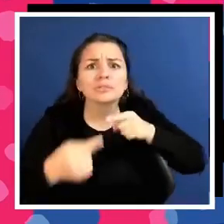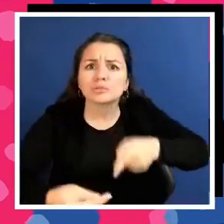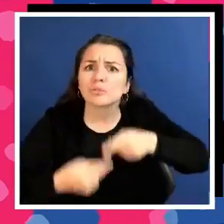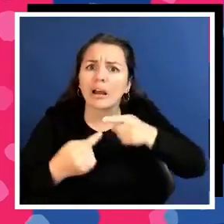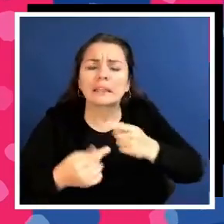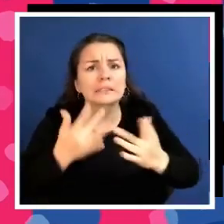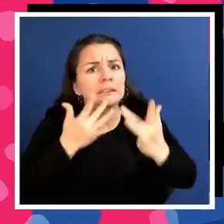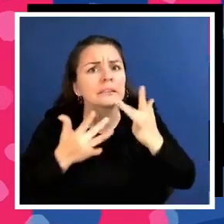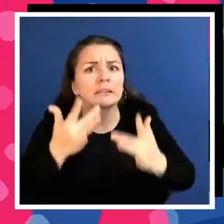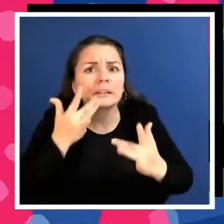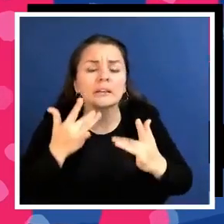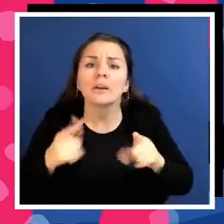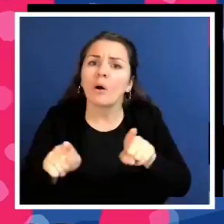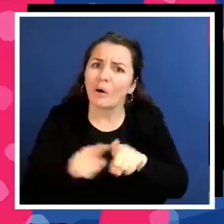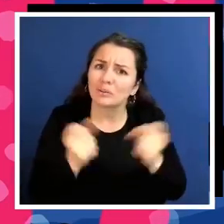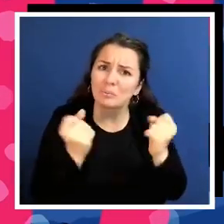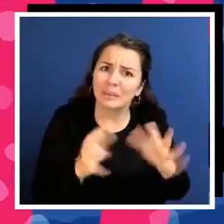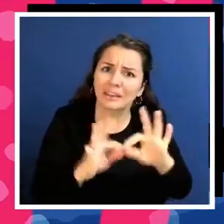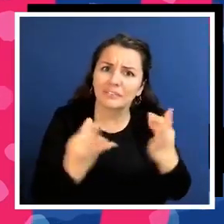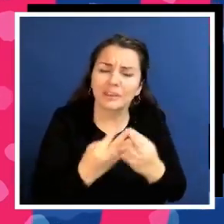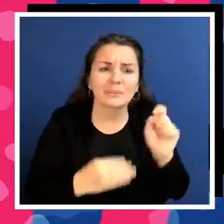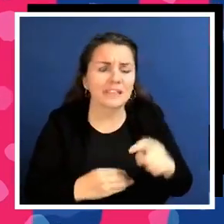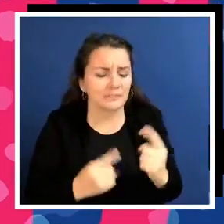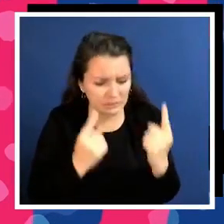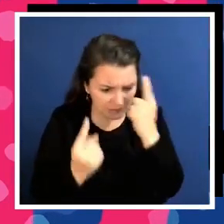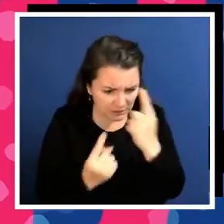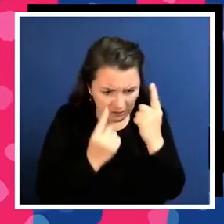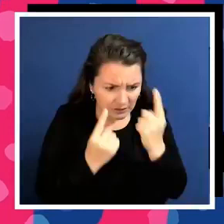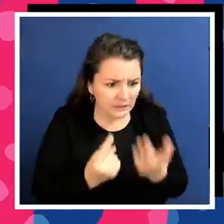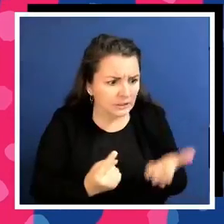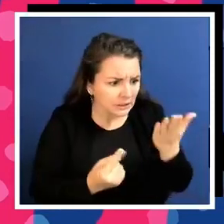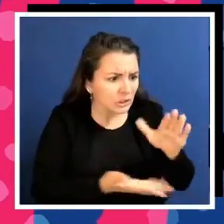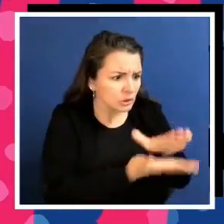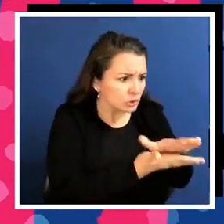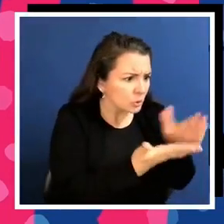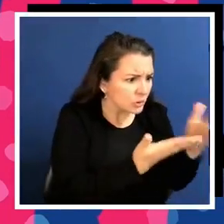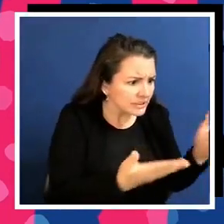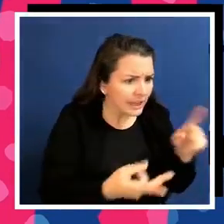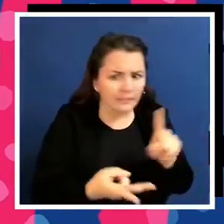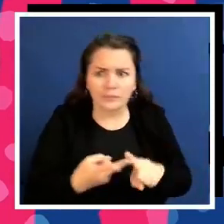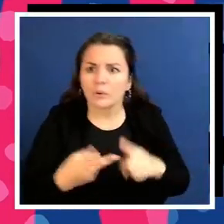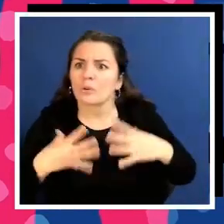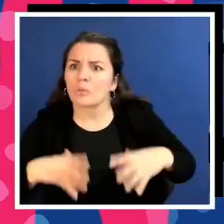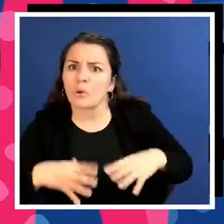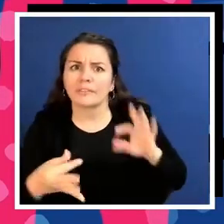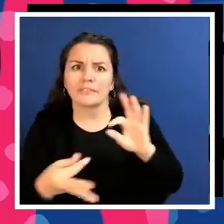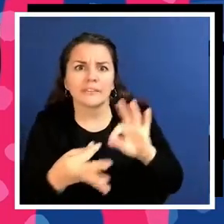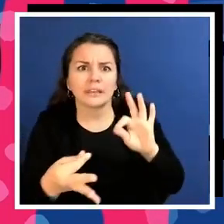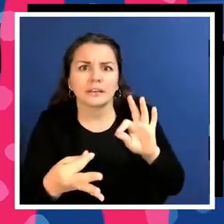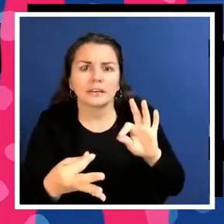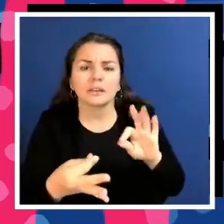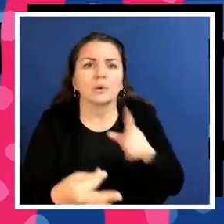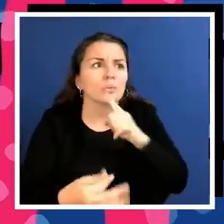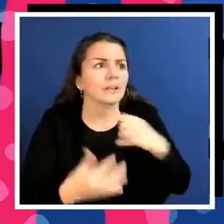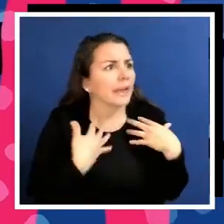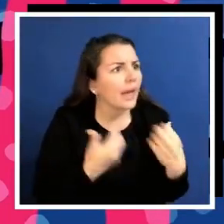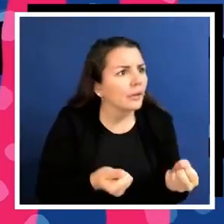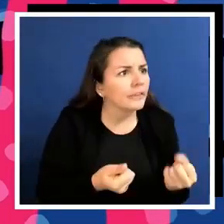PUT ENOUGH FOOD ON THE TABLE OR GAS IN THE TANK.